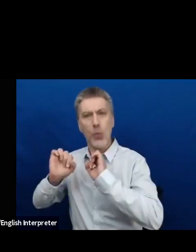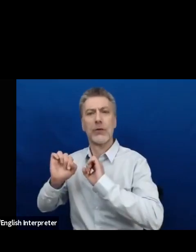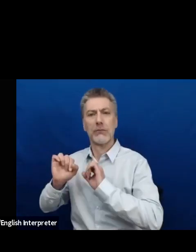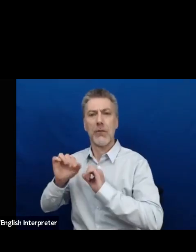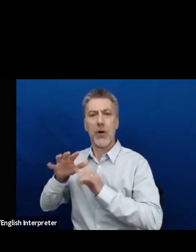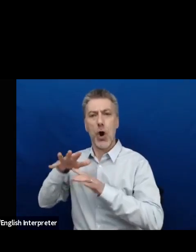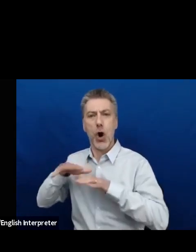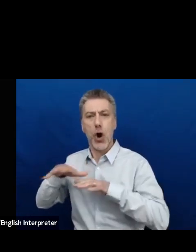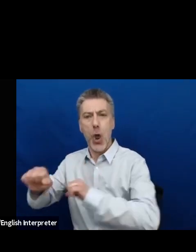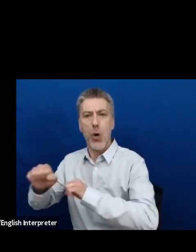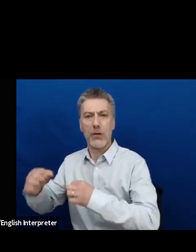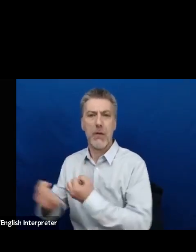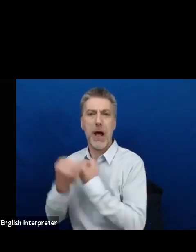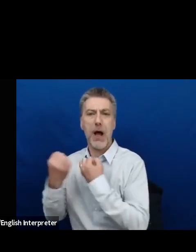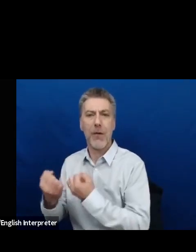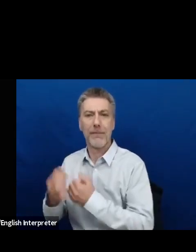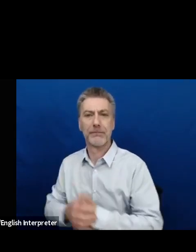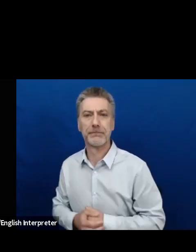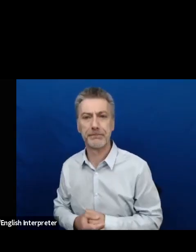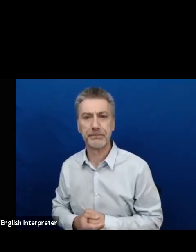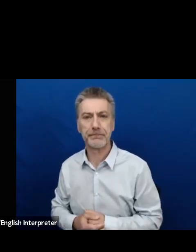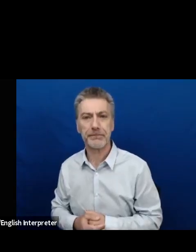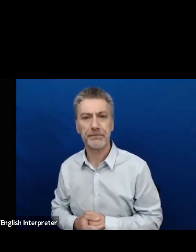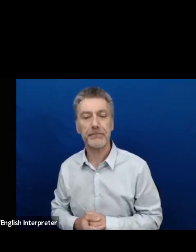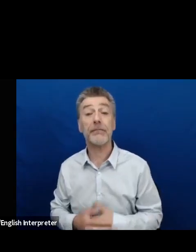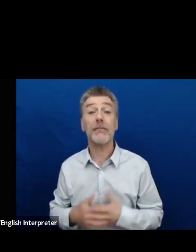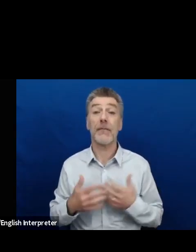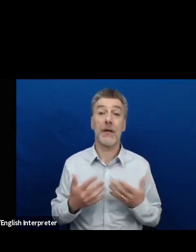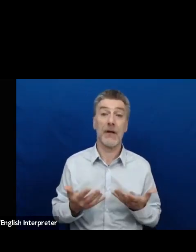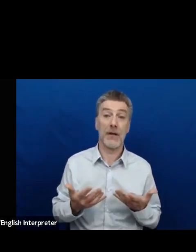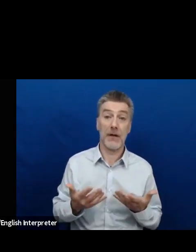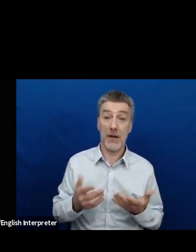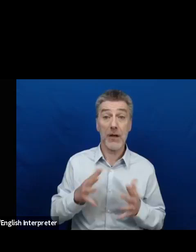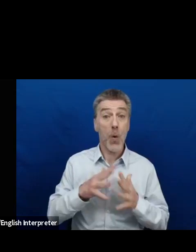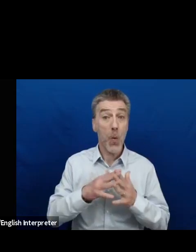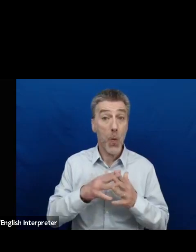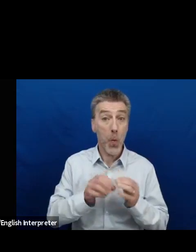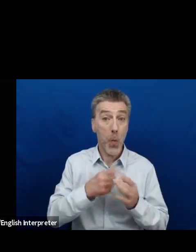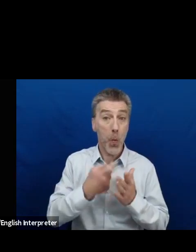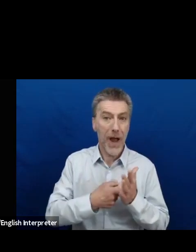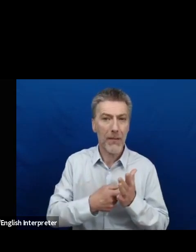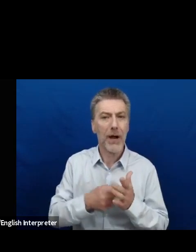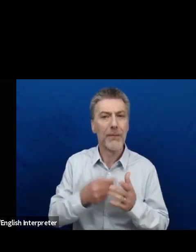political development of the avoided on the grounds of cost.